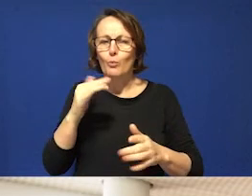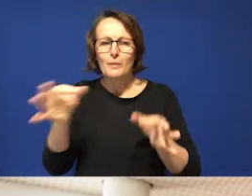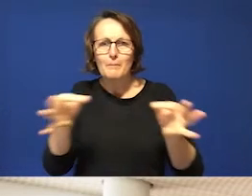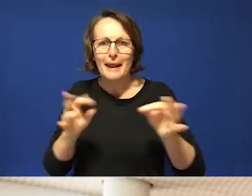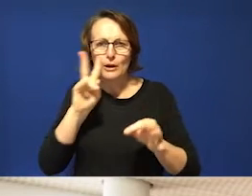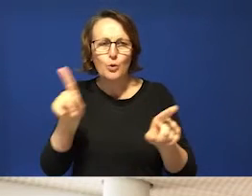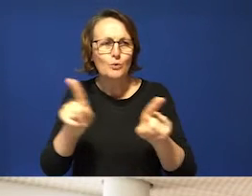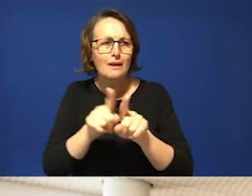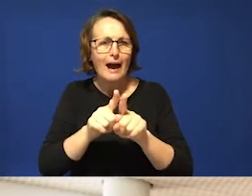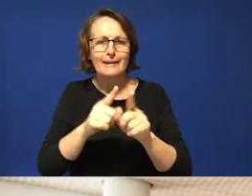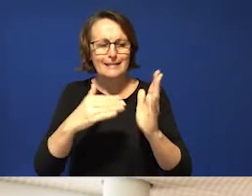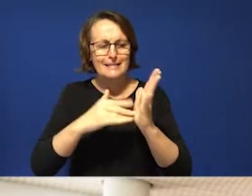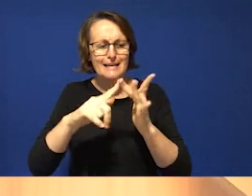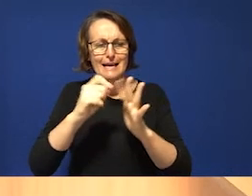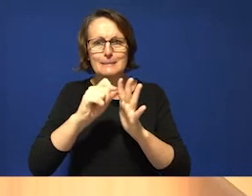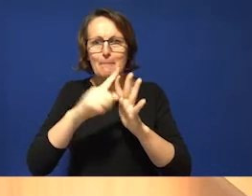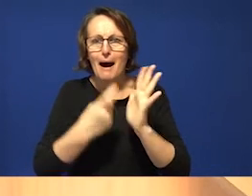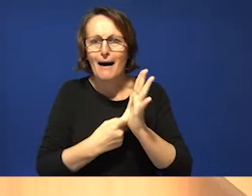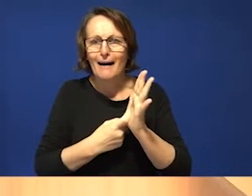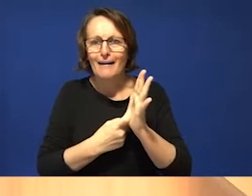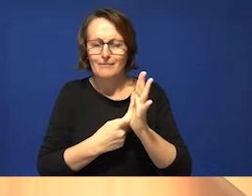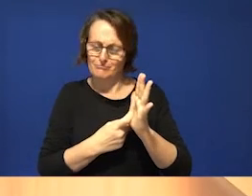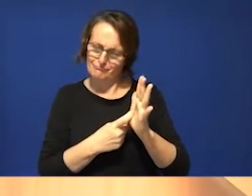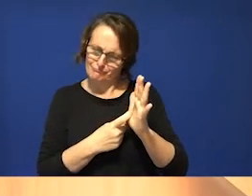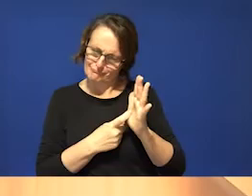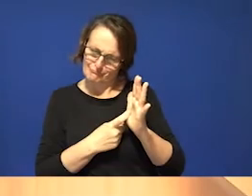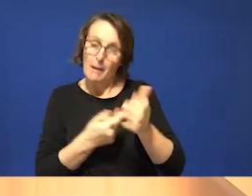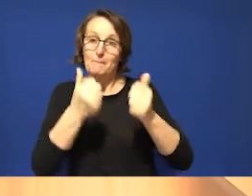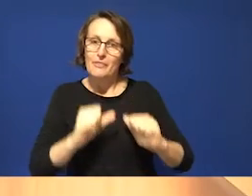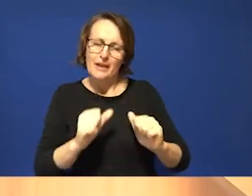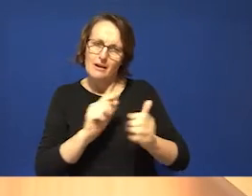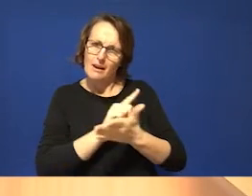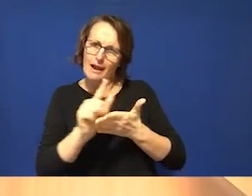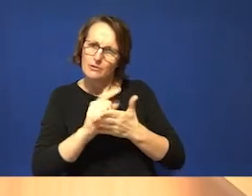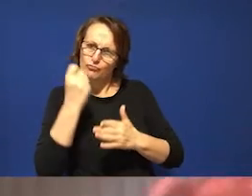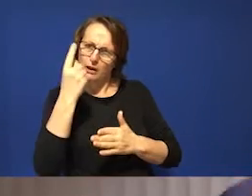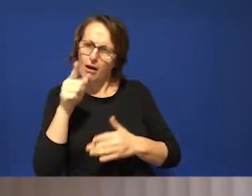And doing, but then all of a sudden, you realize, hang on a minute, we've got this heritage tree